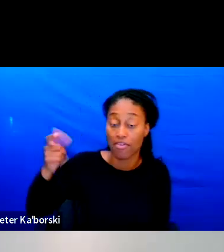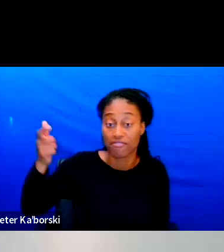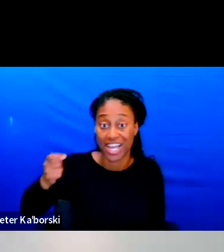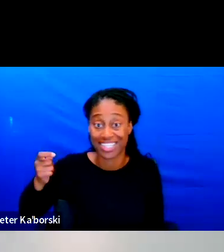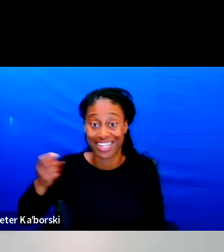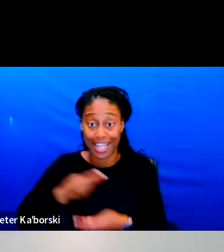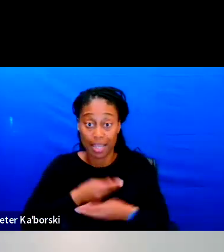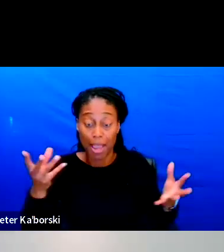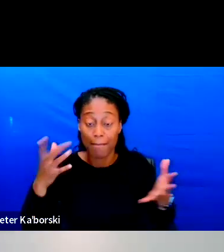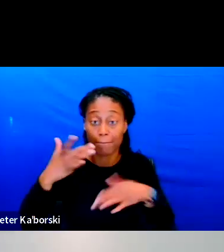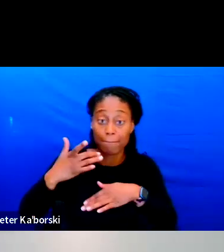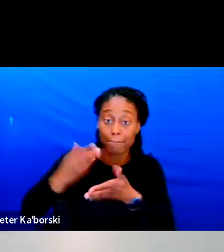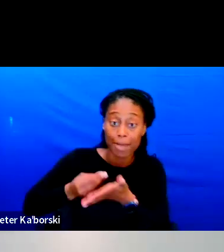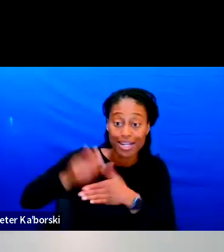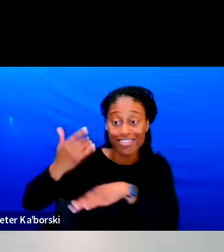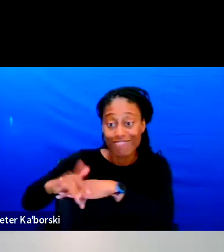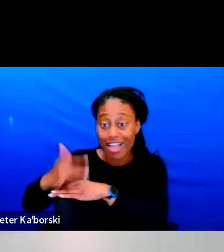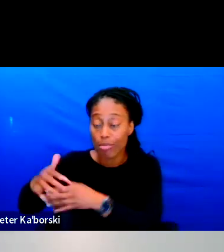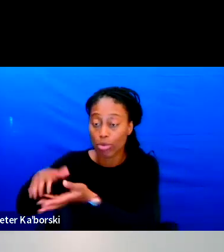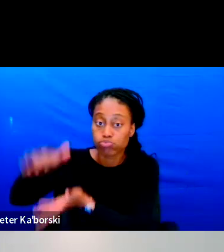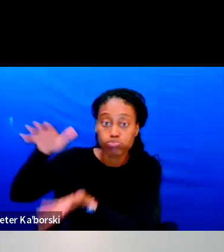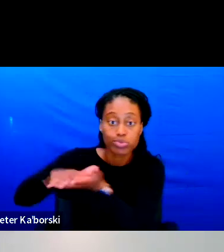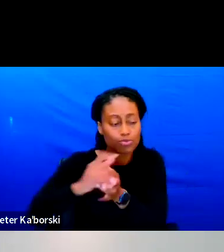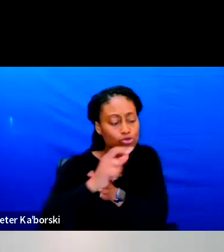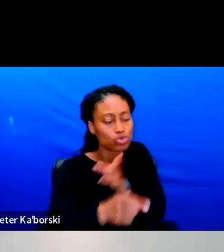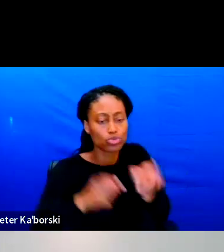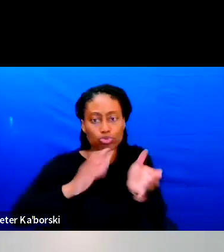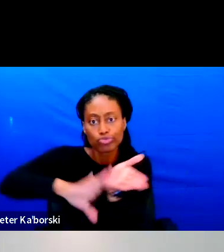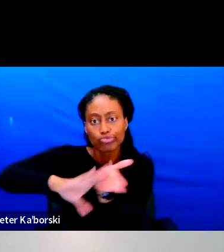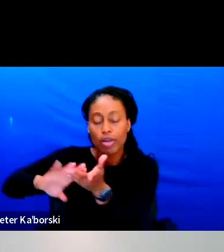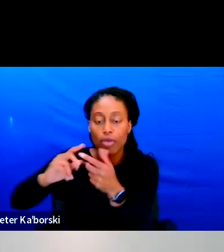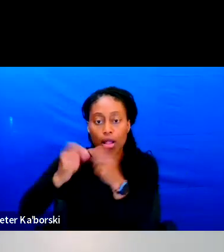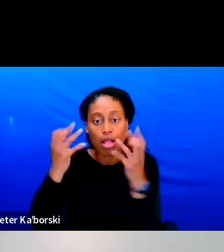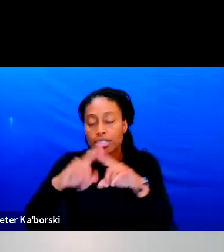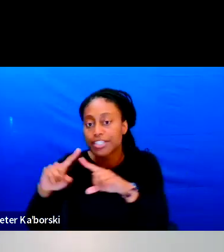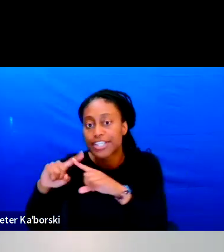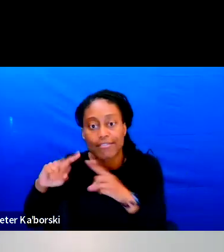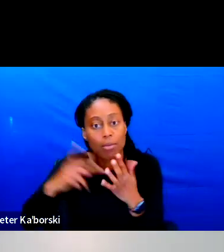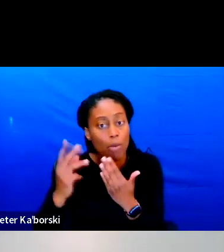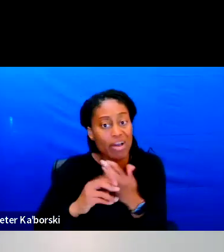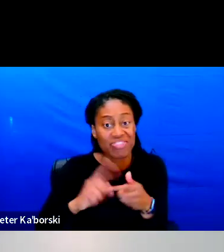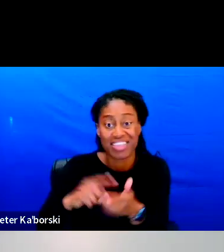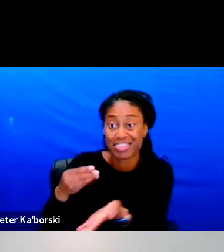Kyle Kleist: money available like crazy for all for a lot of different programs. And then that money dried up.